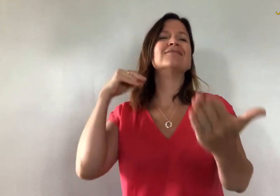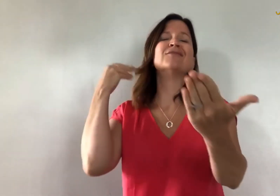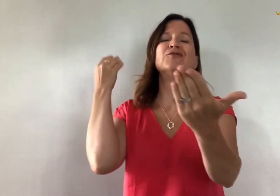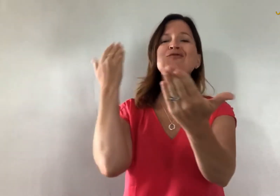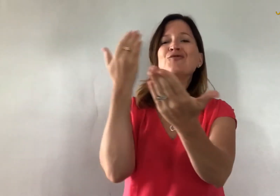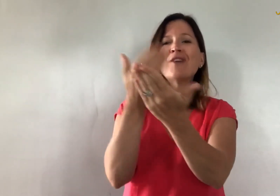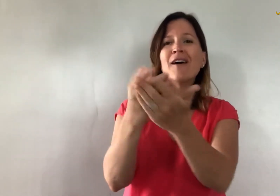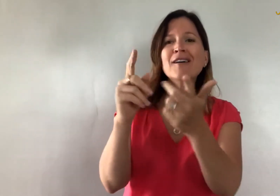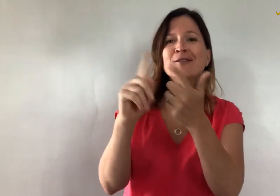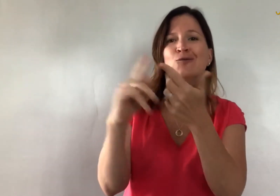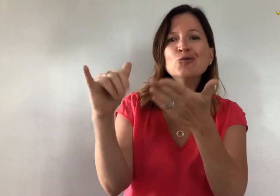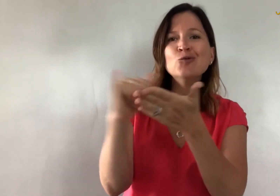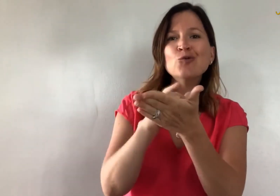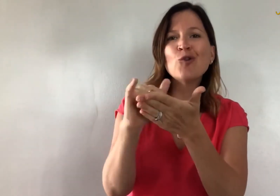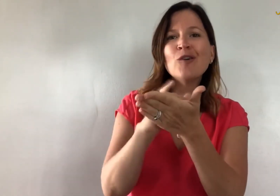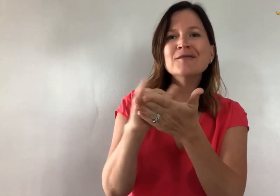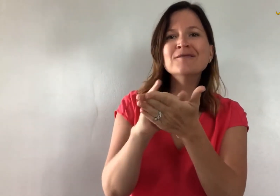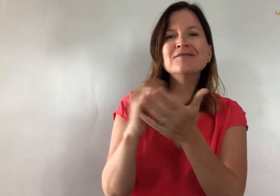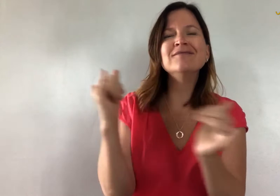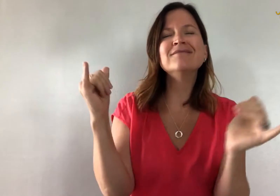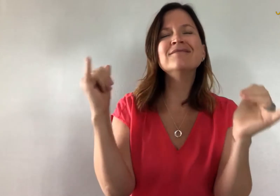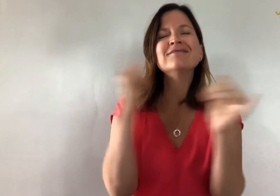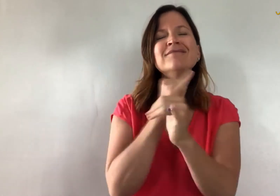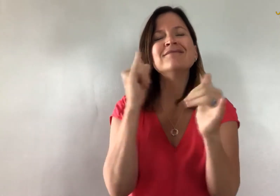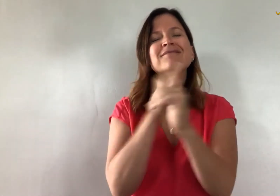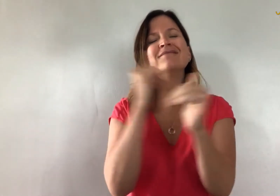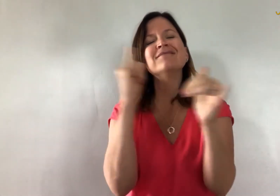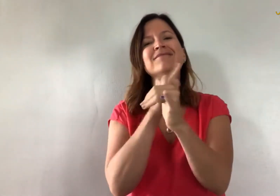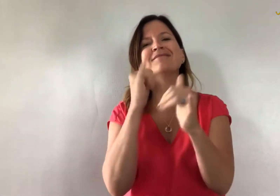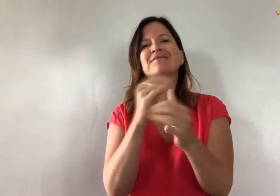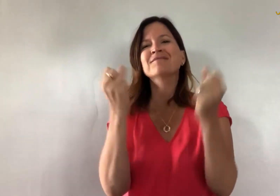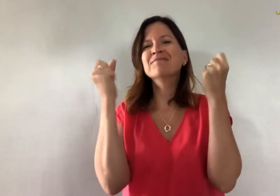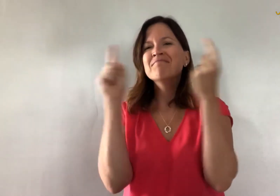After I arrived, it was mind blowing.